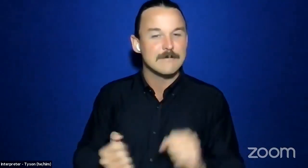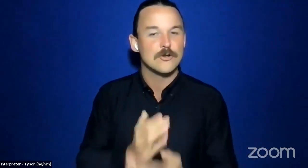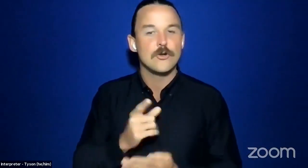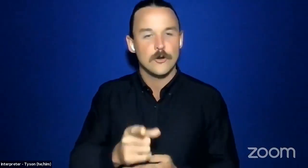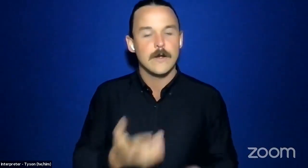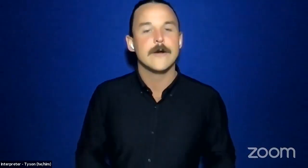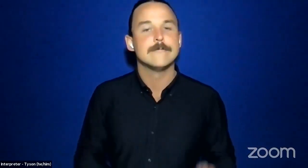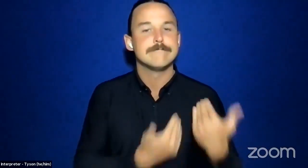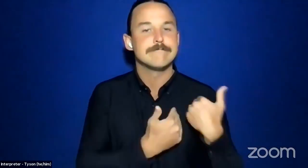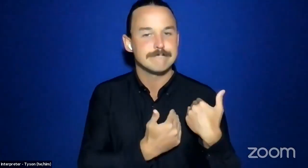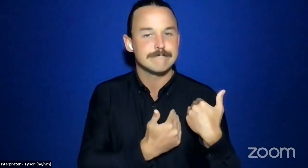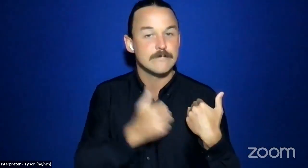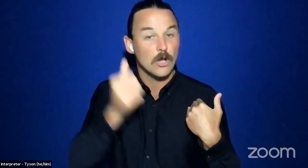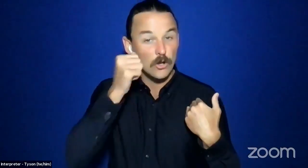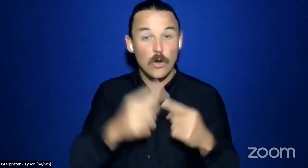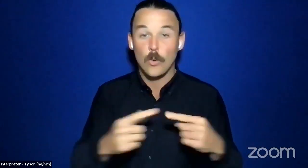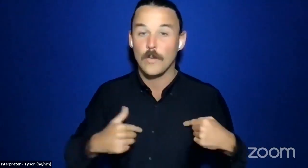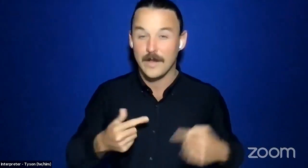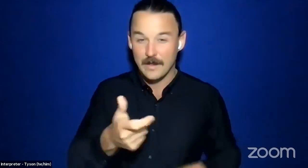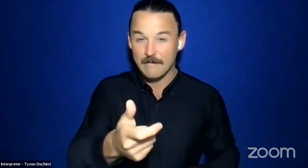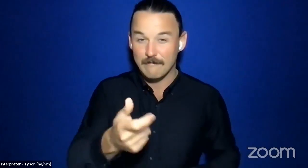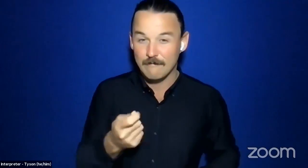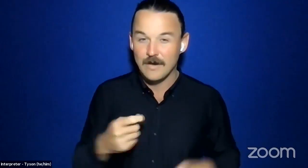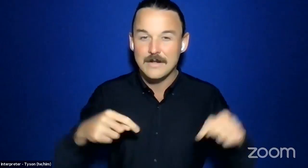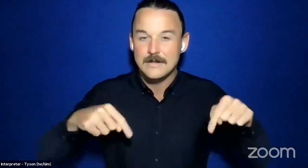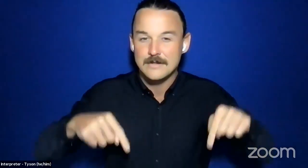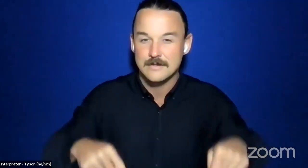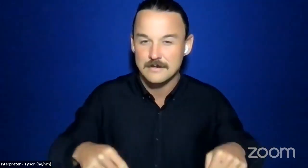acknowledge and take responsibility that you've been invited into our home. to respect